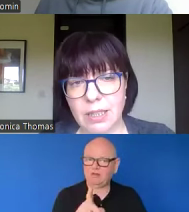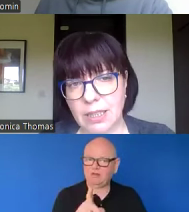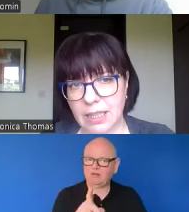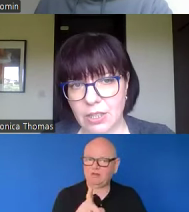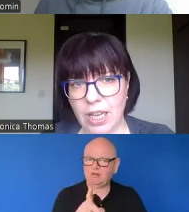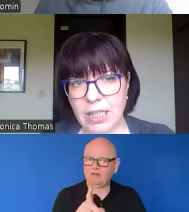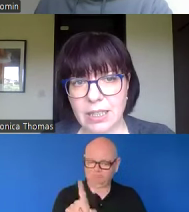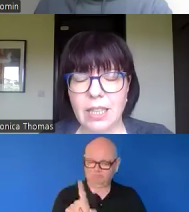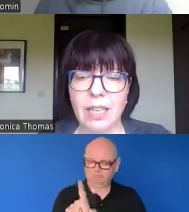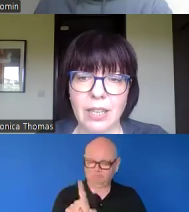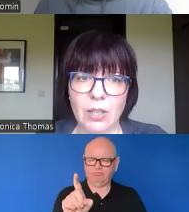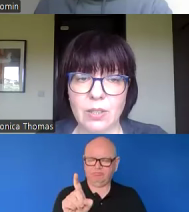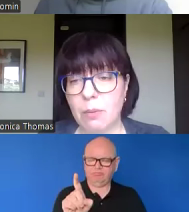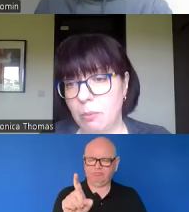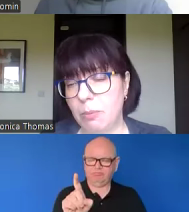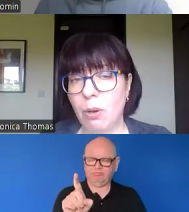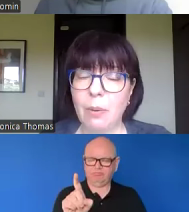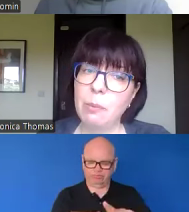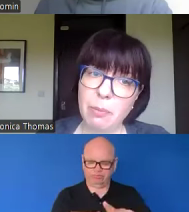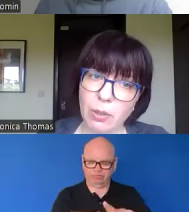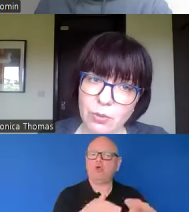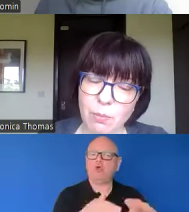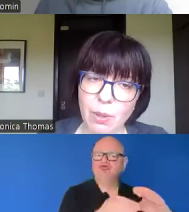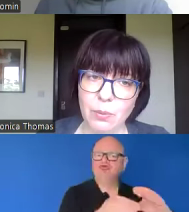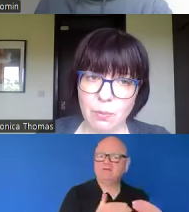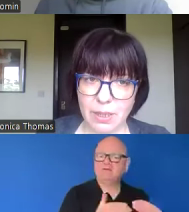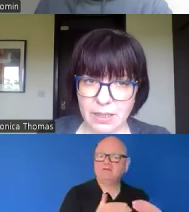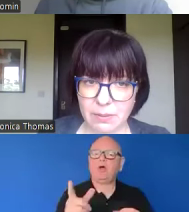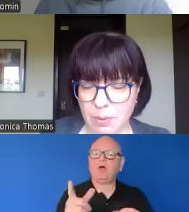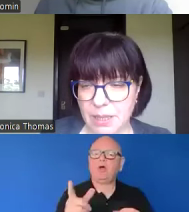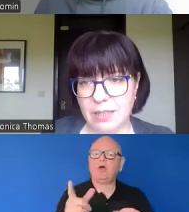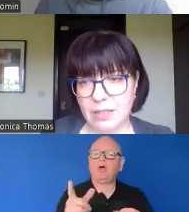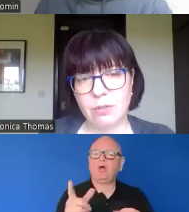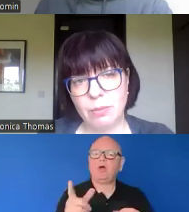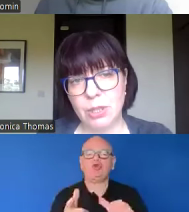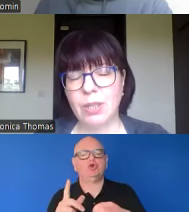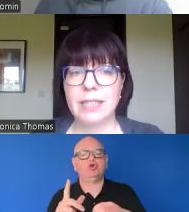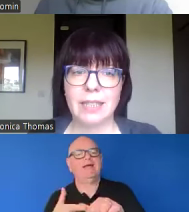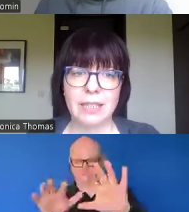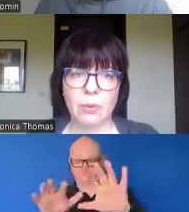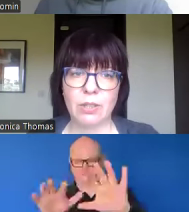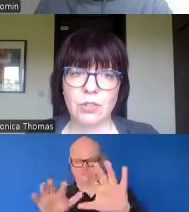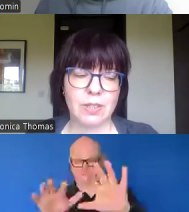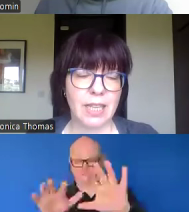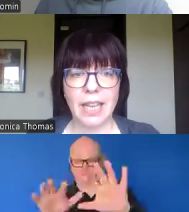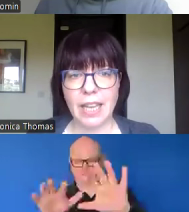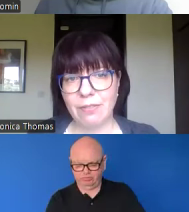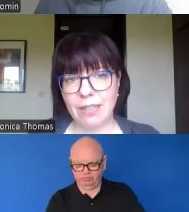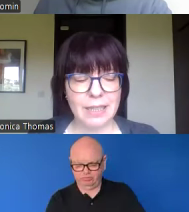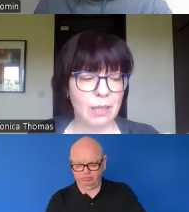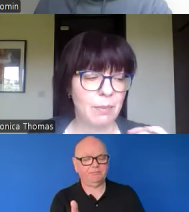rather than in the chat, because I will be monitoring both. It will be easier for me to isolate the questions if I see them